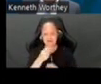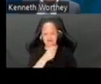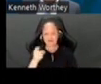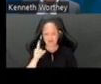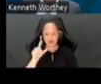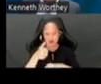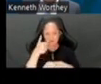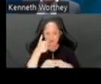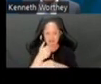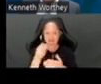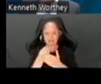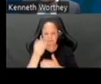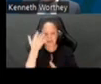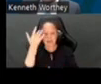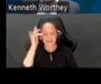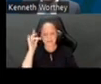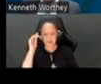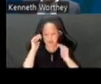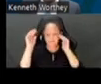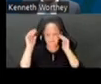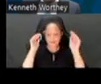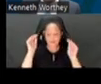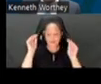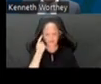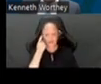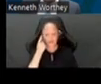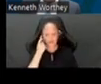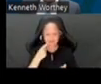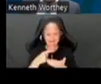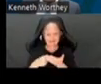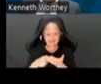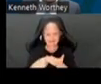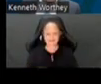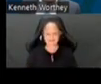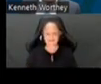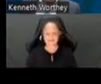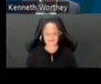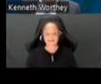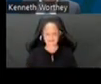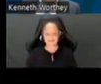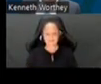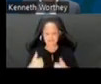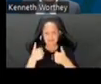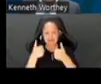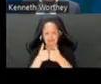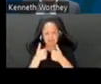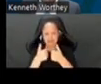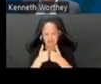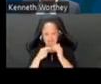Money Smart for adults which I just covered. The games are optimized. We use our mobile